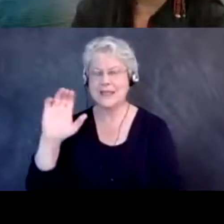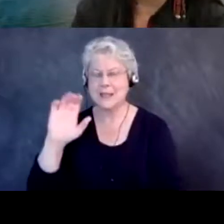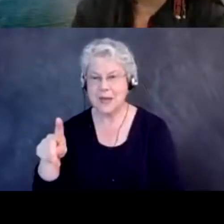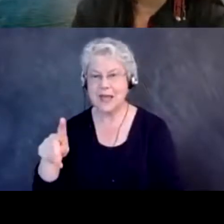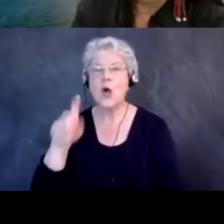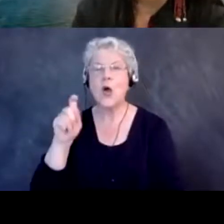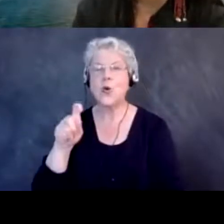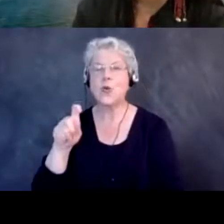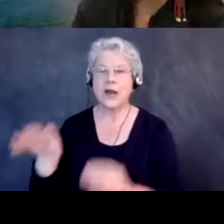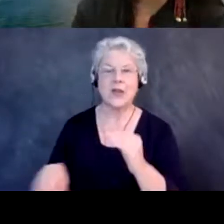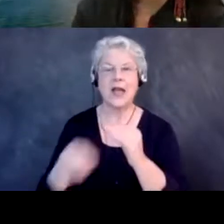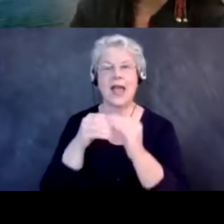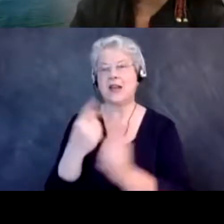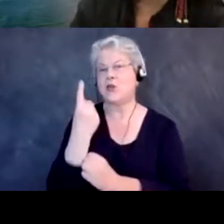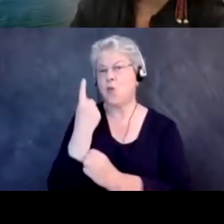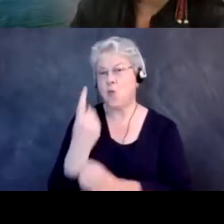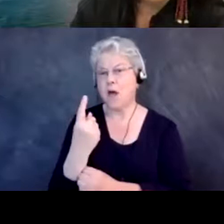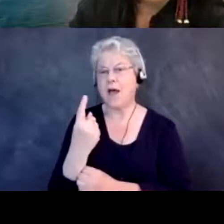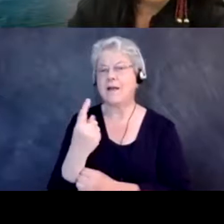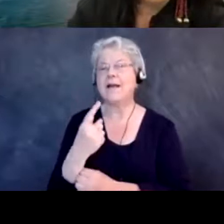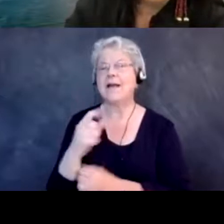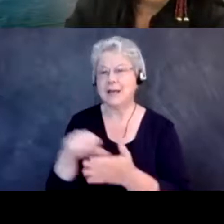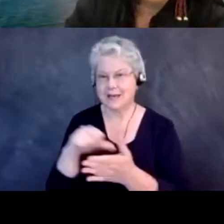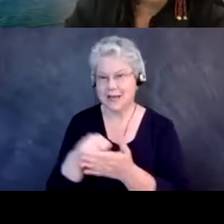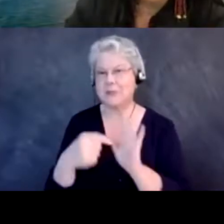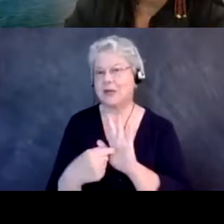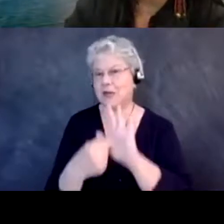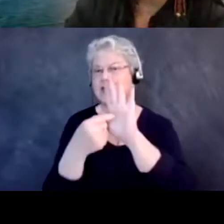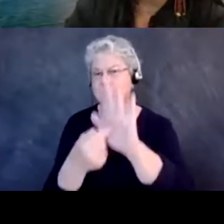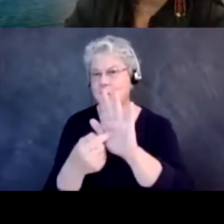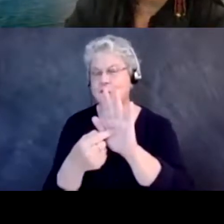it in one document. So I'll show you some pages as we go through this. The next slide please.